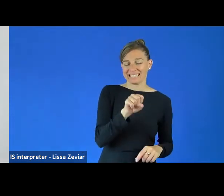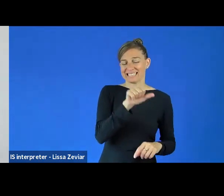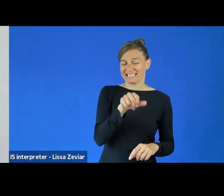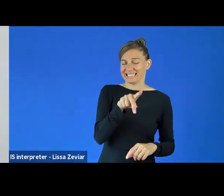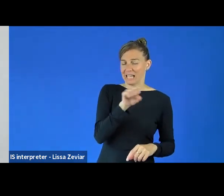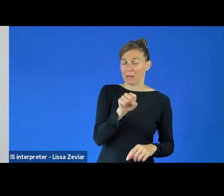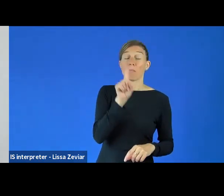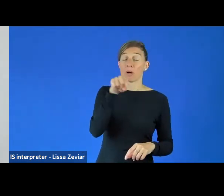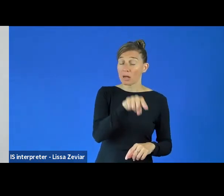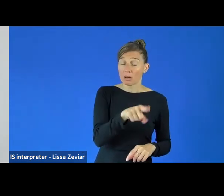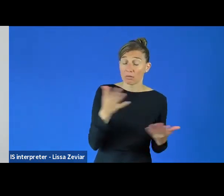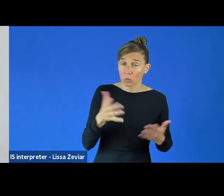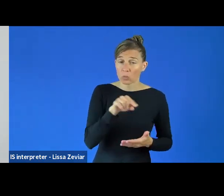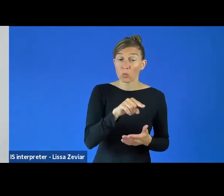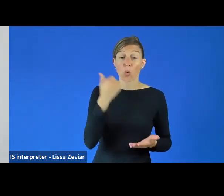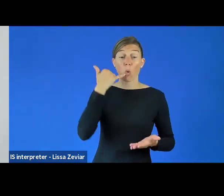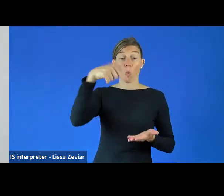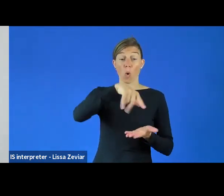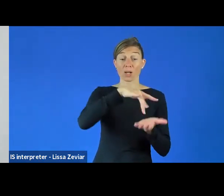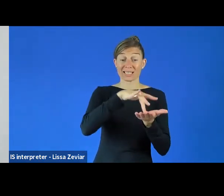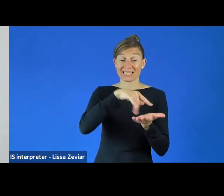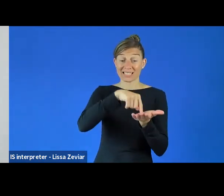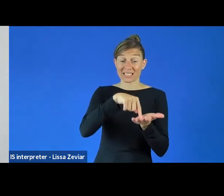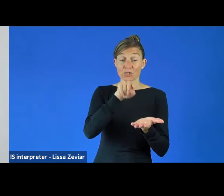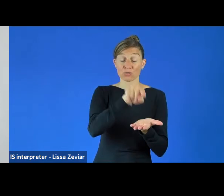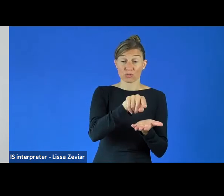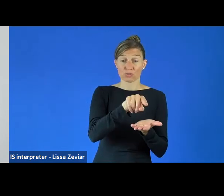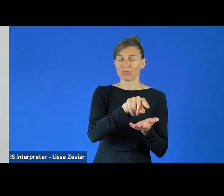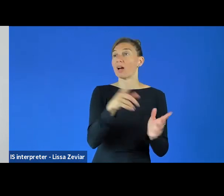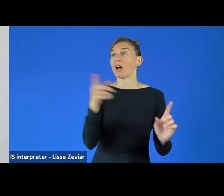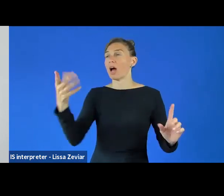that respond and handle the 112 emergency calls.